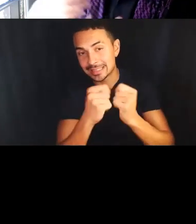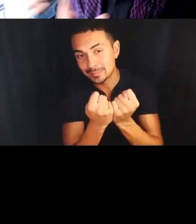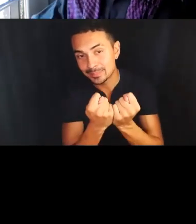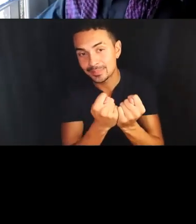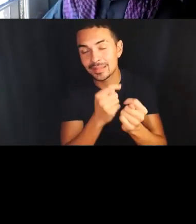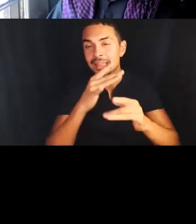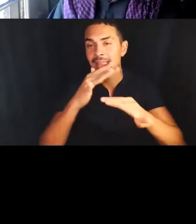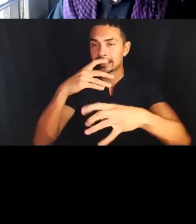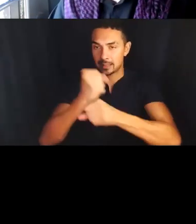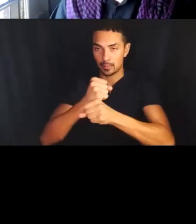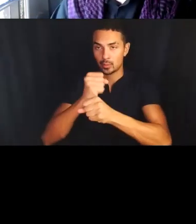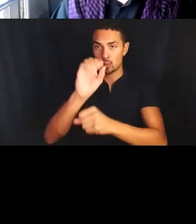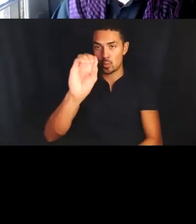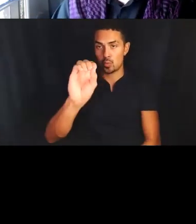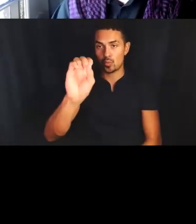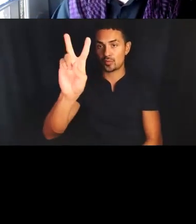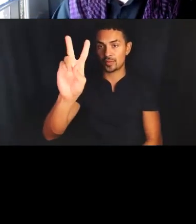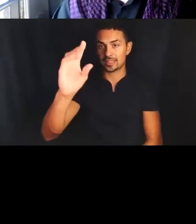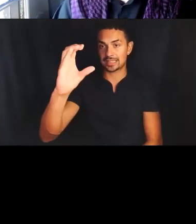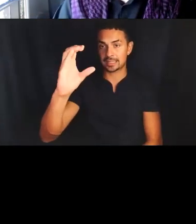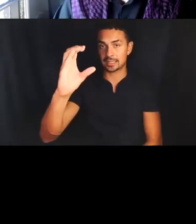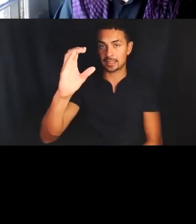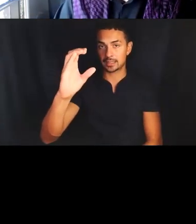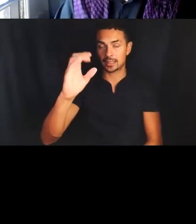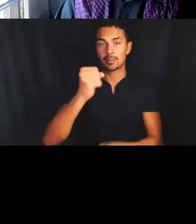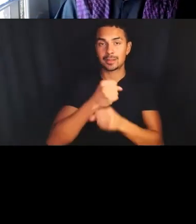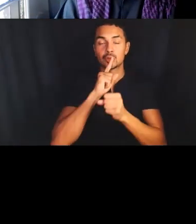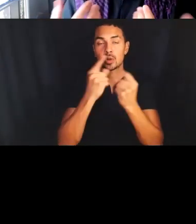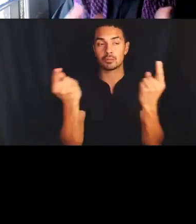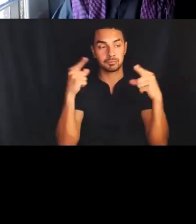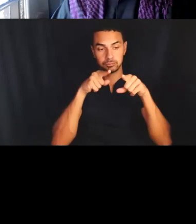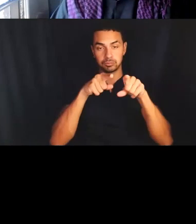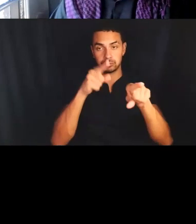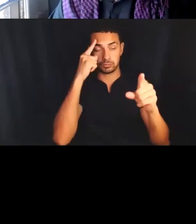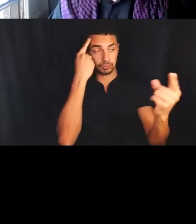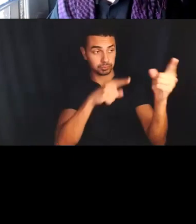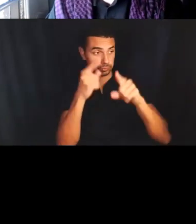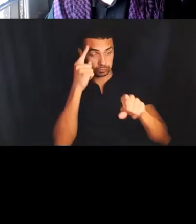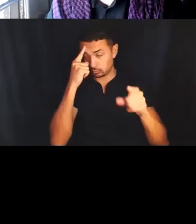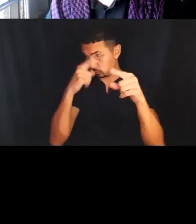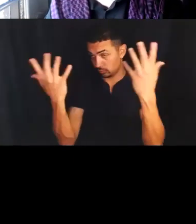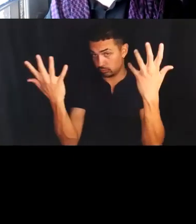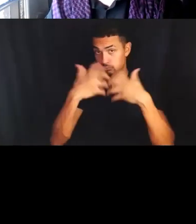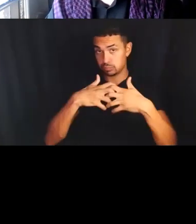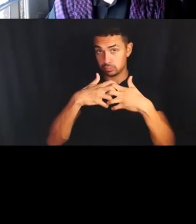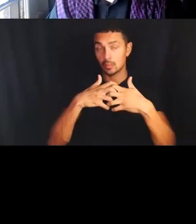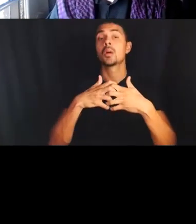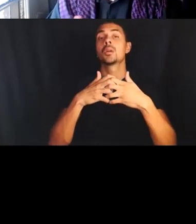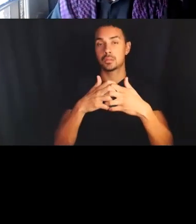to make sure that they're in alignment with what's happening, and now we're starting to create that toolkit